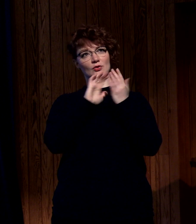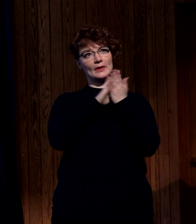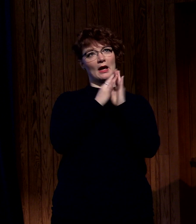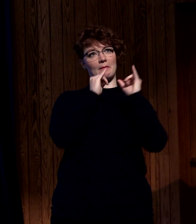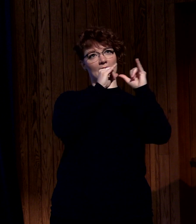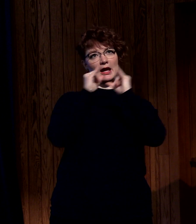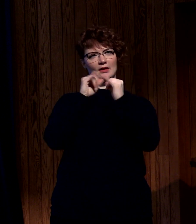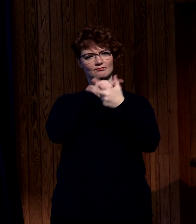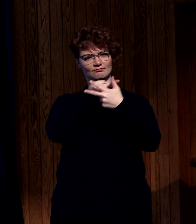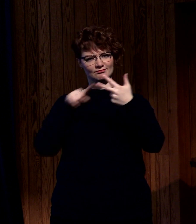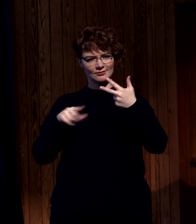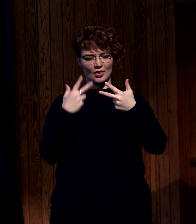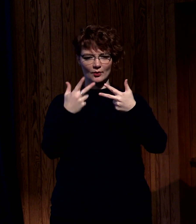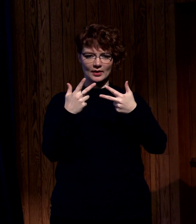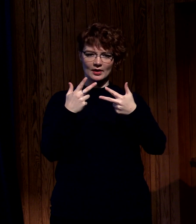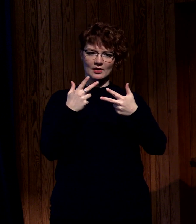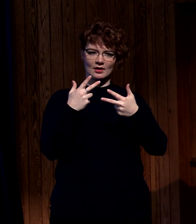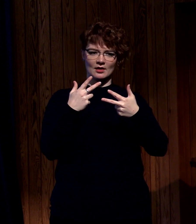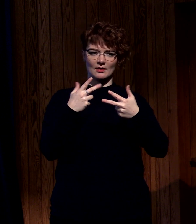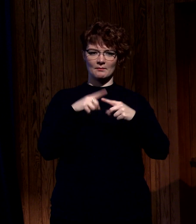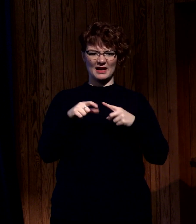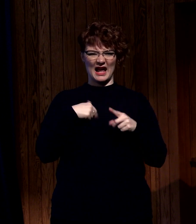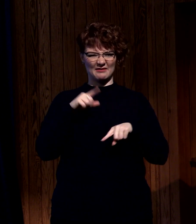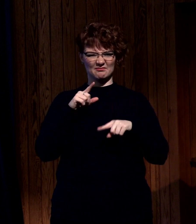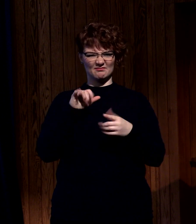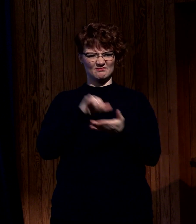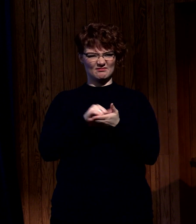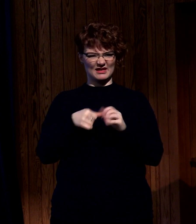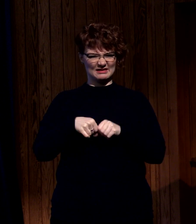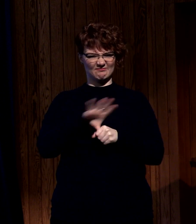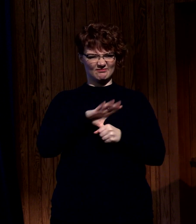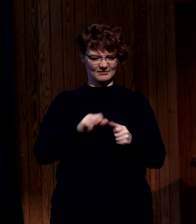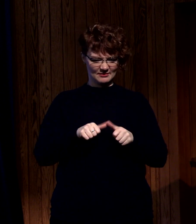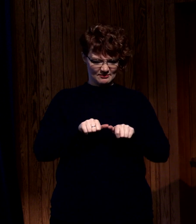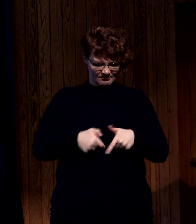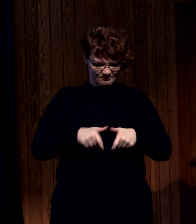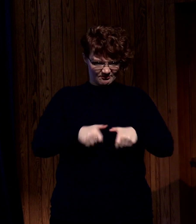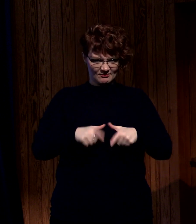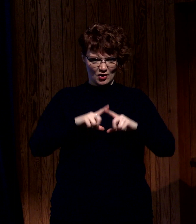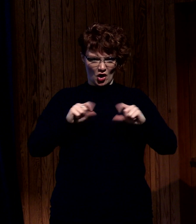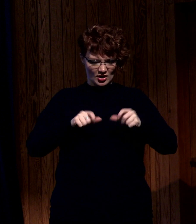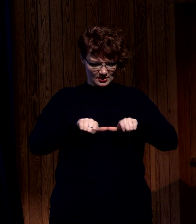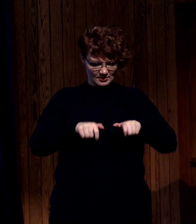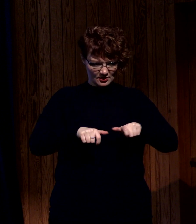inability to even shuffle cards or my risk averse nature, my